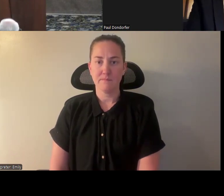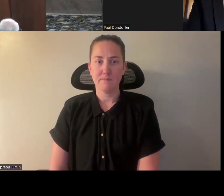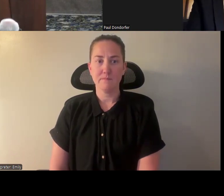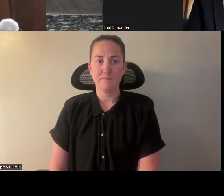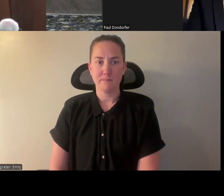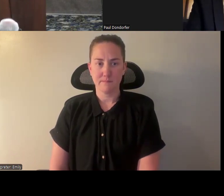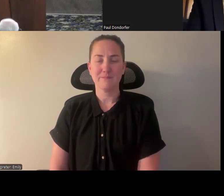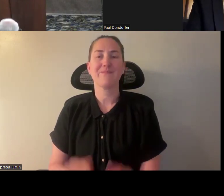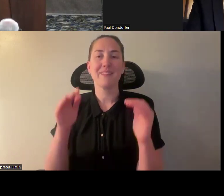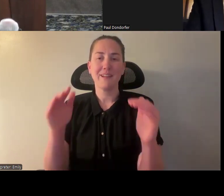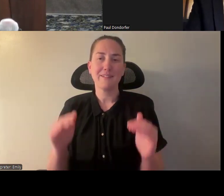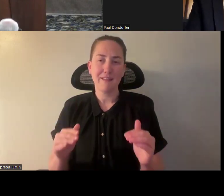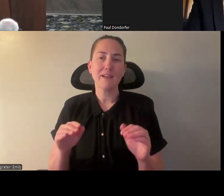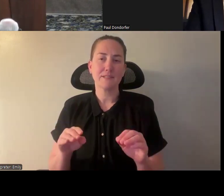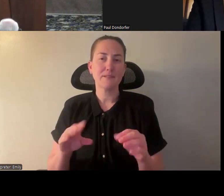Our next public forum speaker is Holly